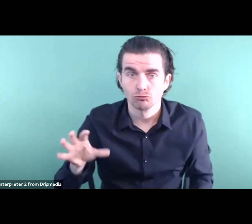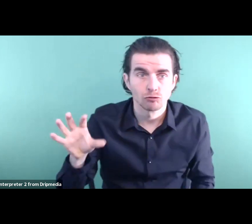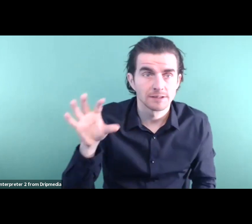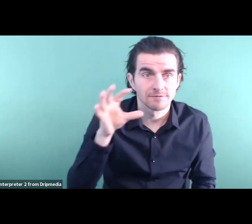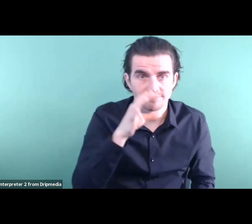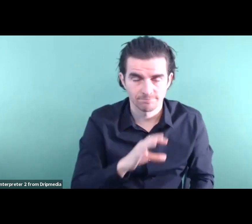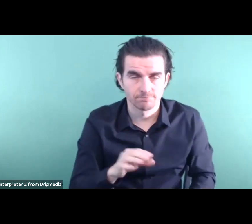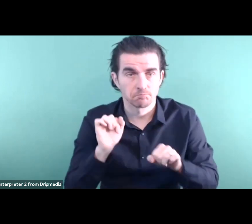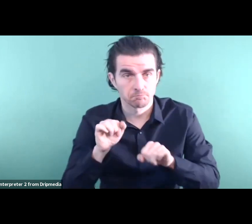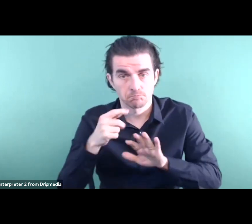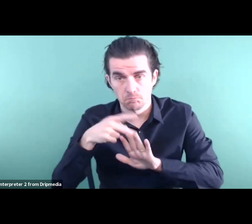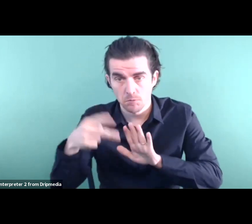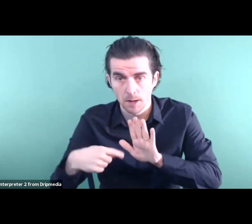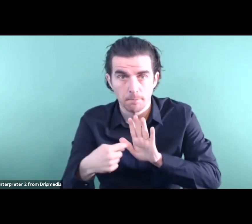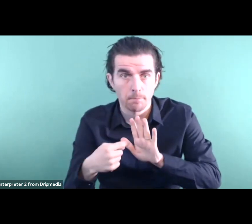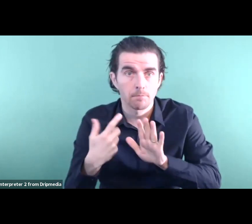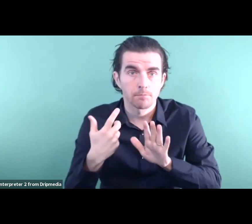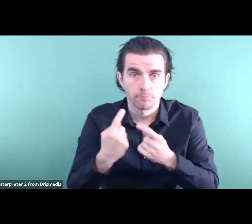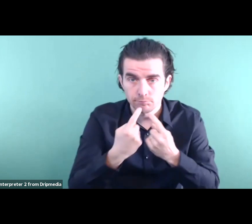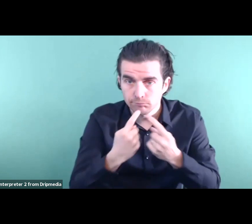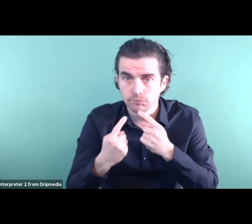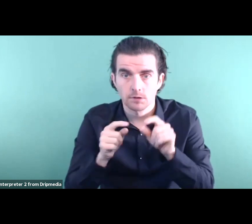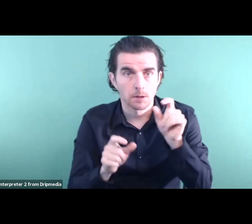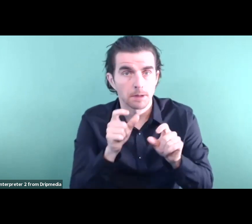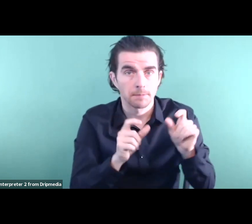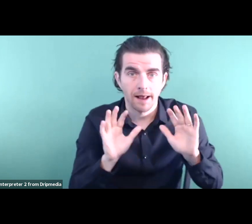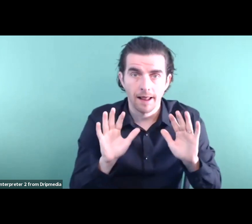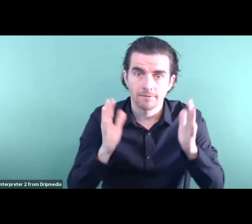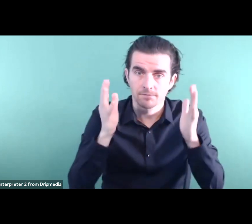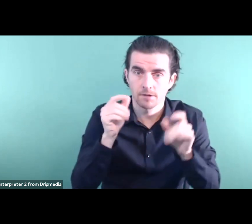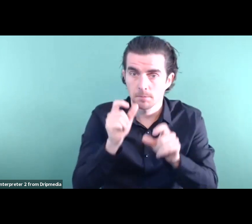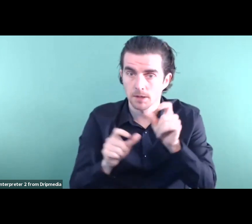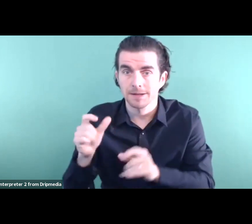in many countries you will have fairly outdated vocational training for person with disabilities.